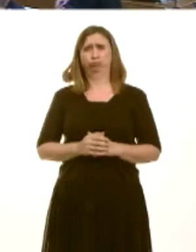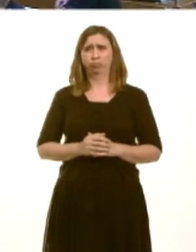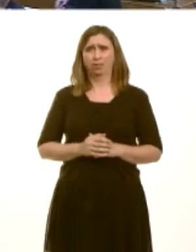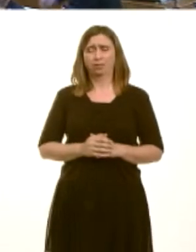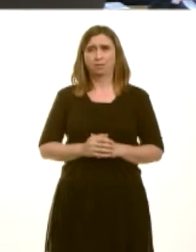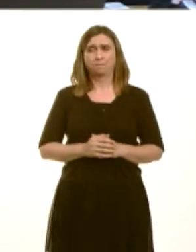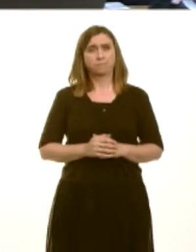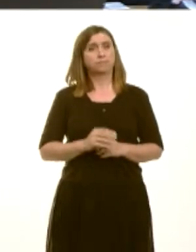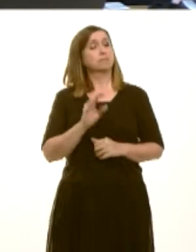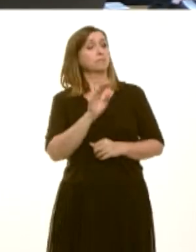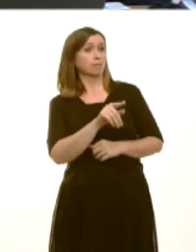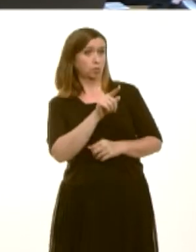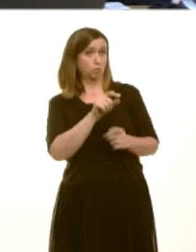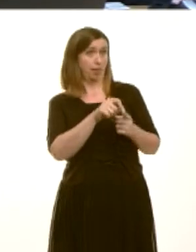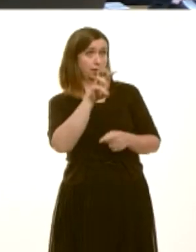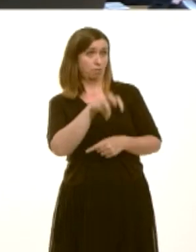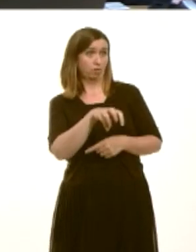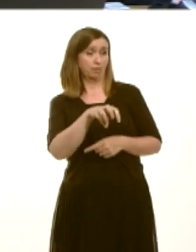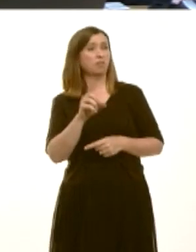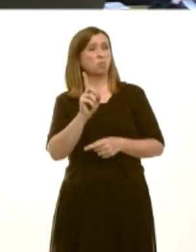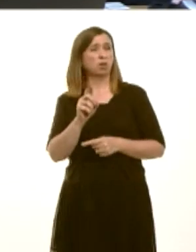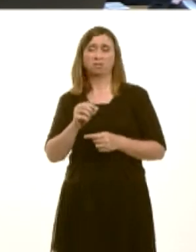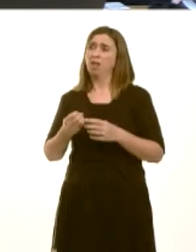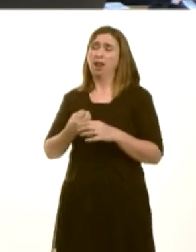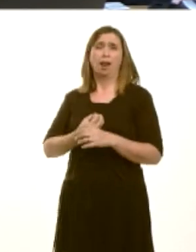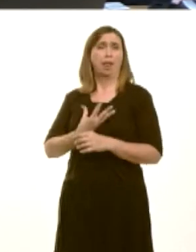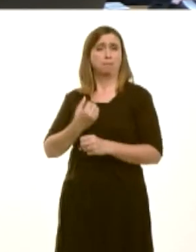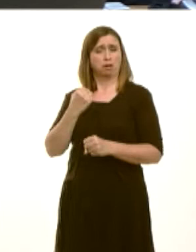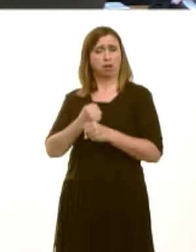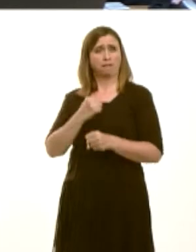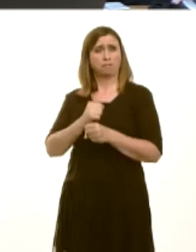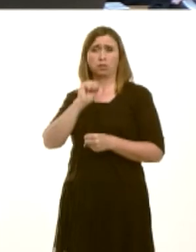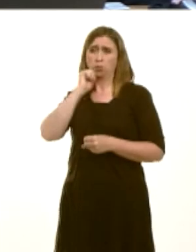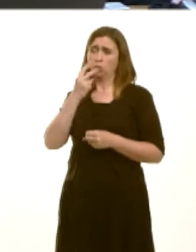this: we will have five years of Labour Government and of investment in Wales, from 2015 to 2020.